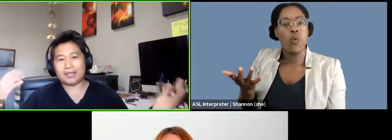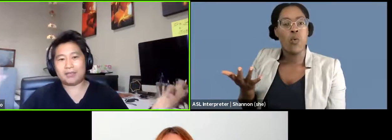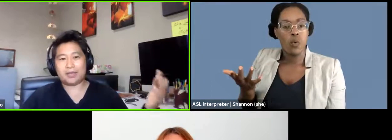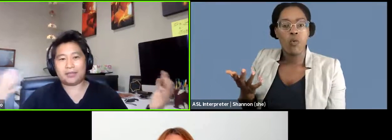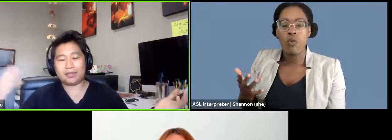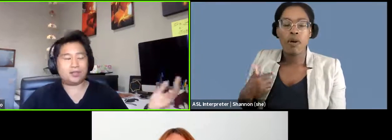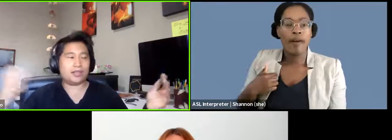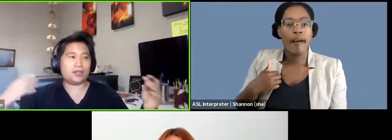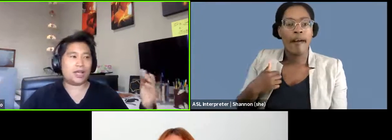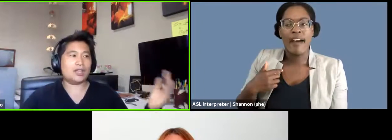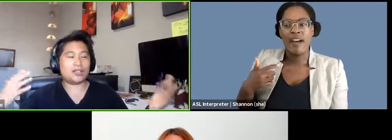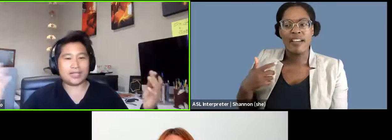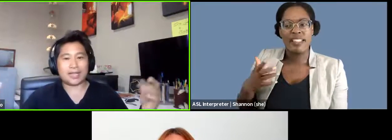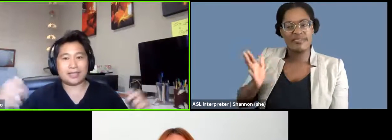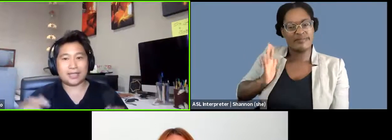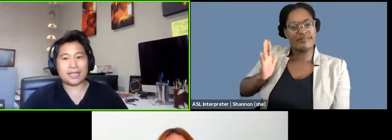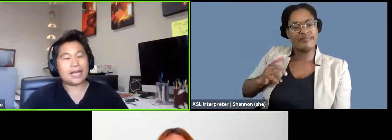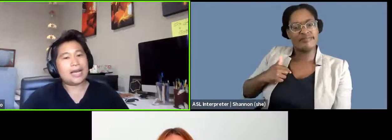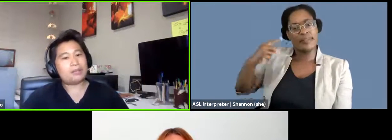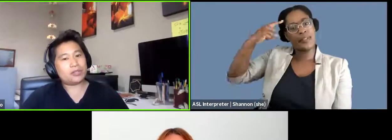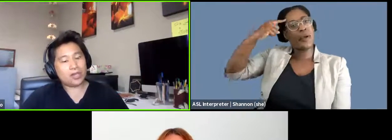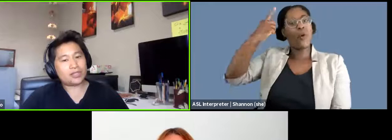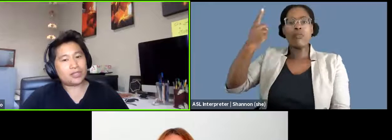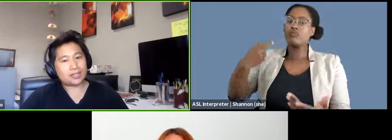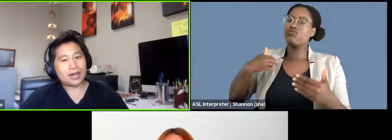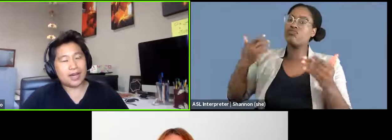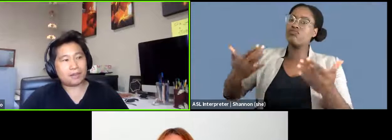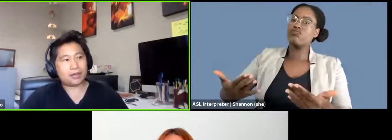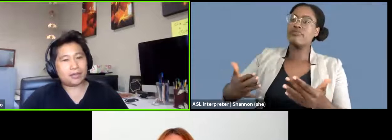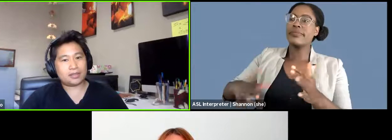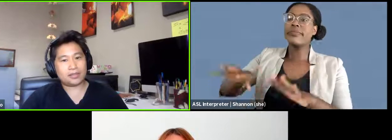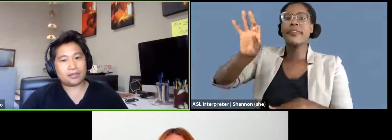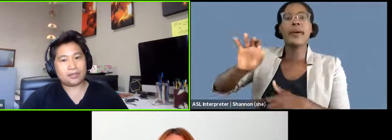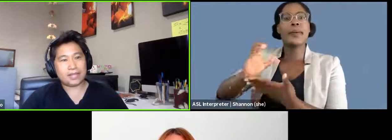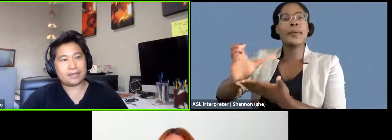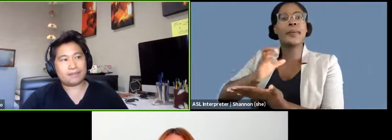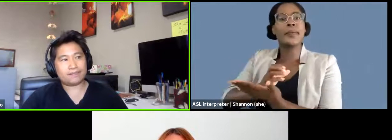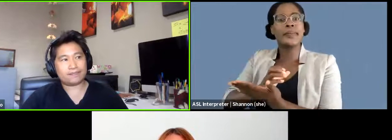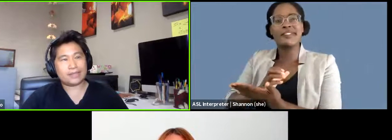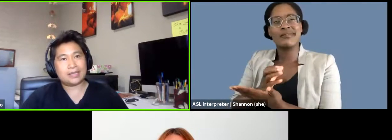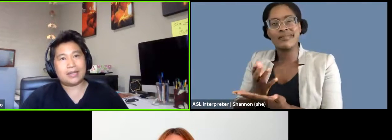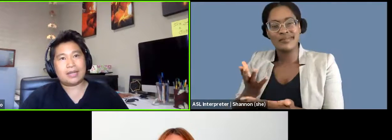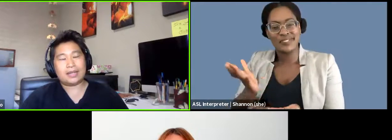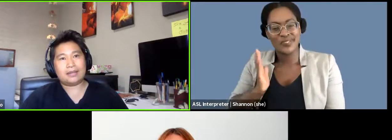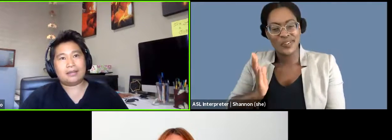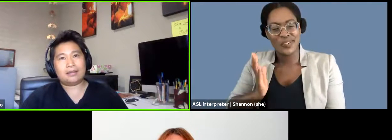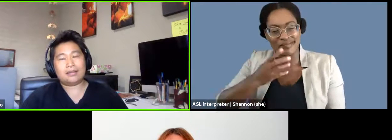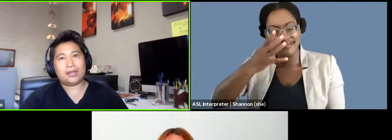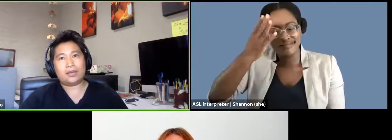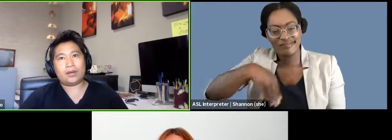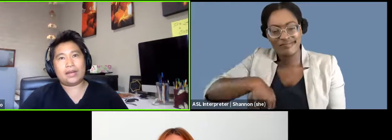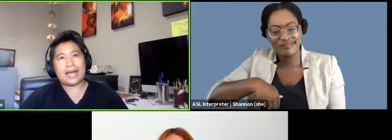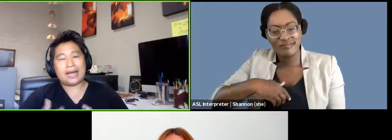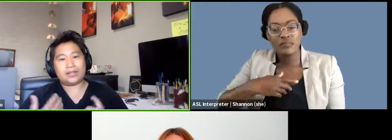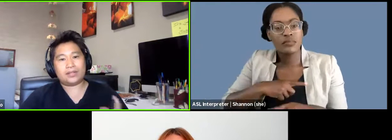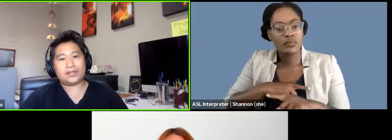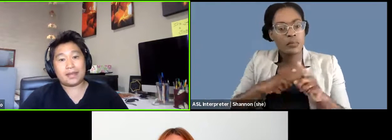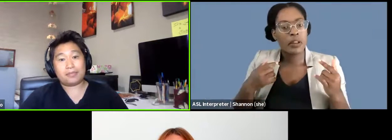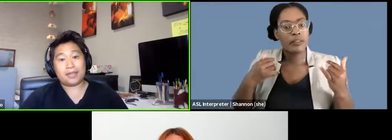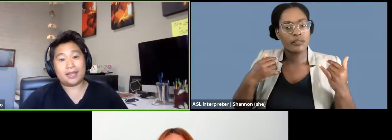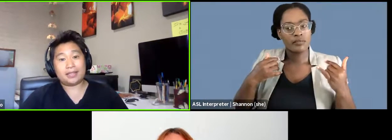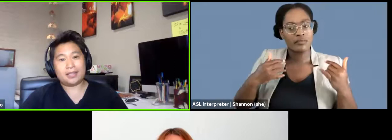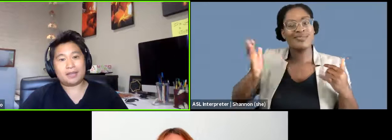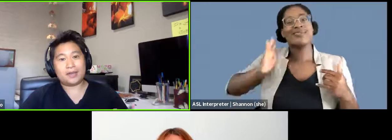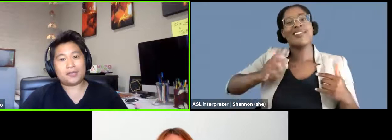need people to understand this but change does not happen until actions take place above and